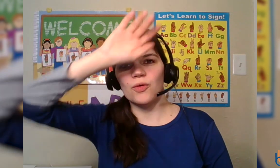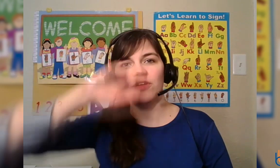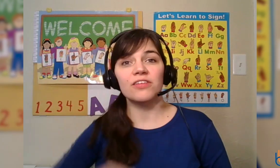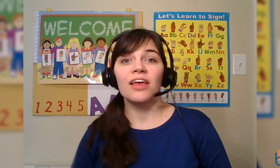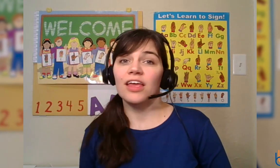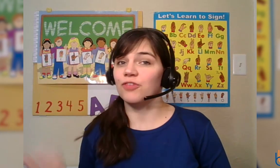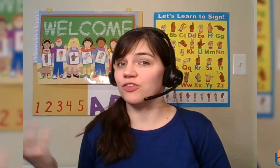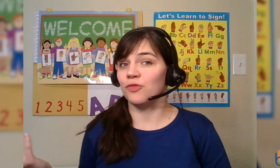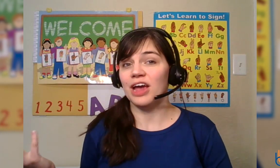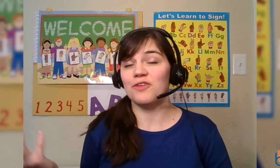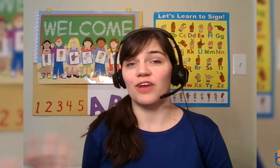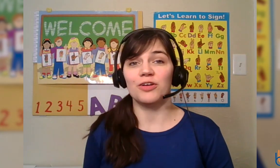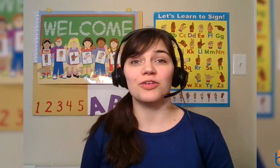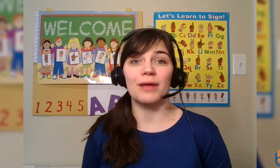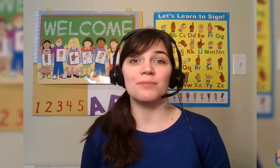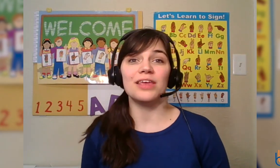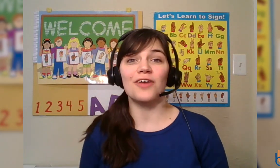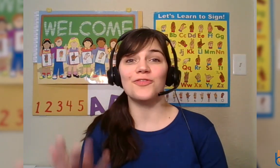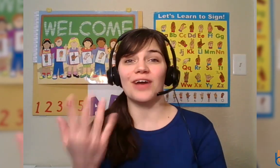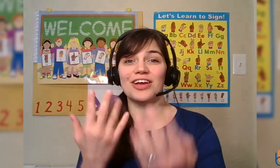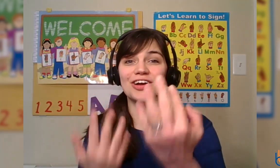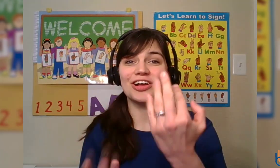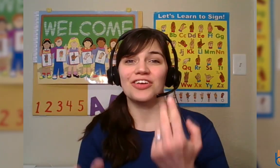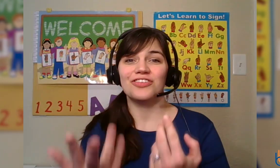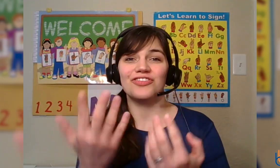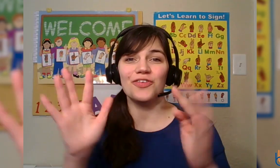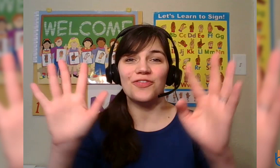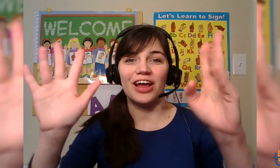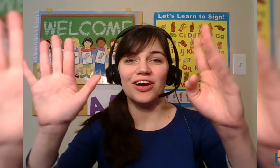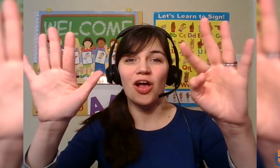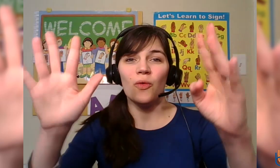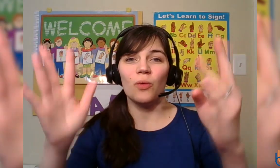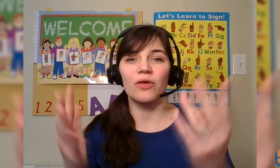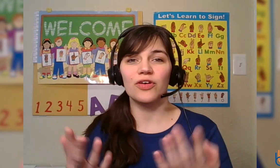course, if there's a firefighter, there might be a fire. To show fire, wiggle your